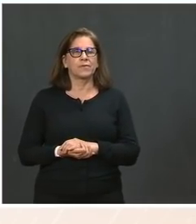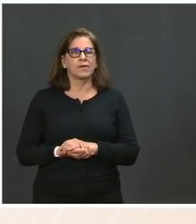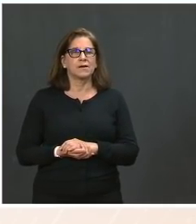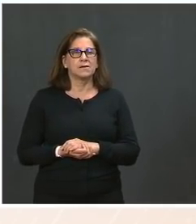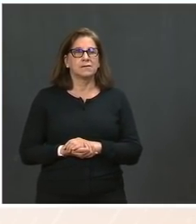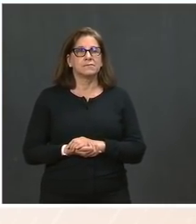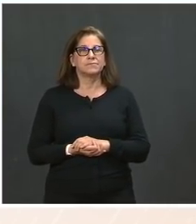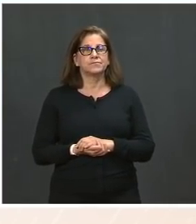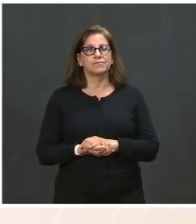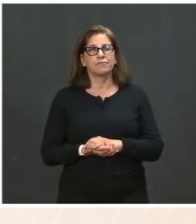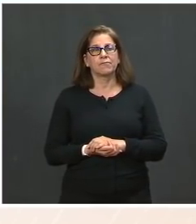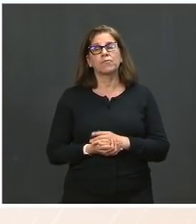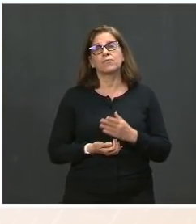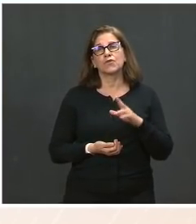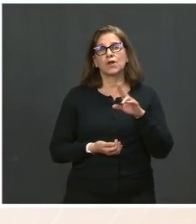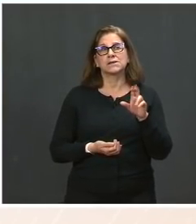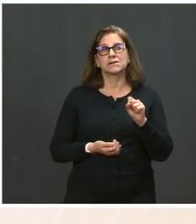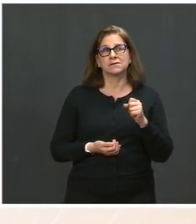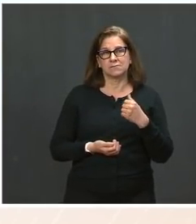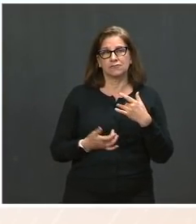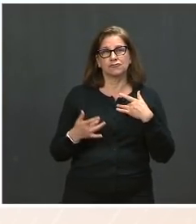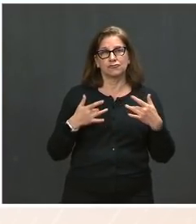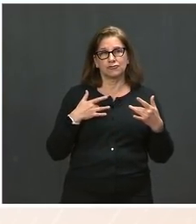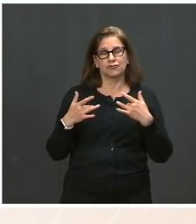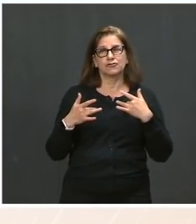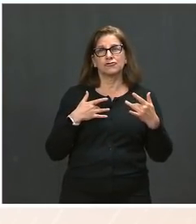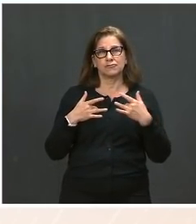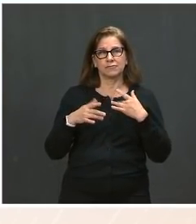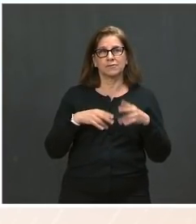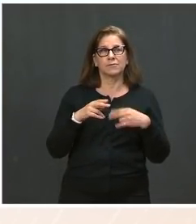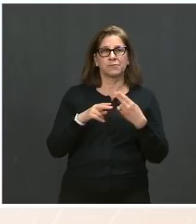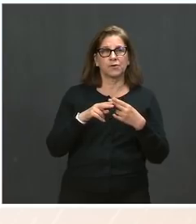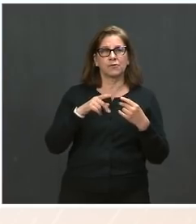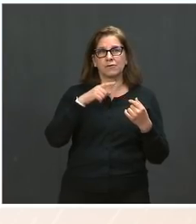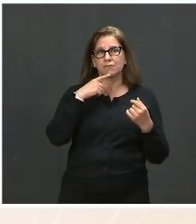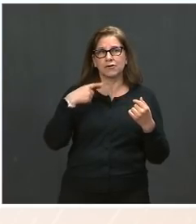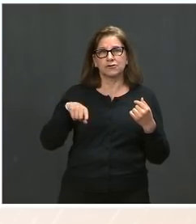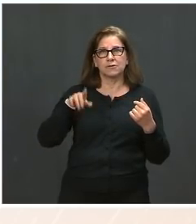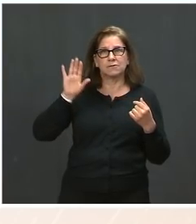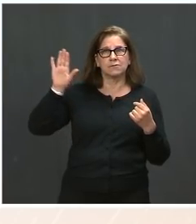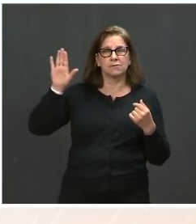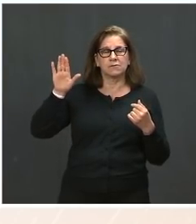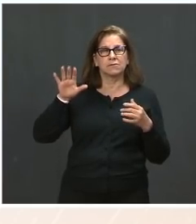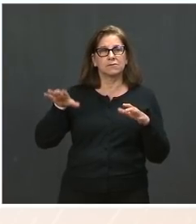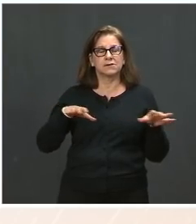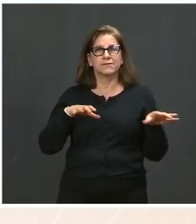escalating Russian aggressions in eastern Ukraine, including Russian troop movements on Ukraine's border.